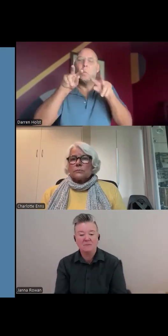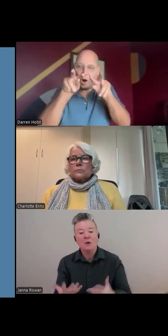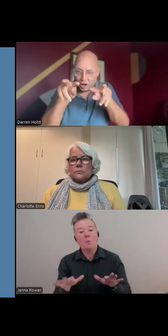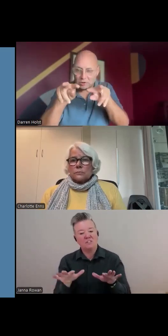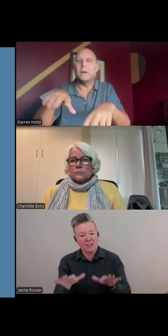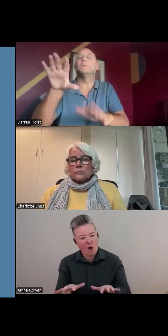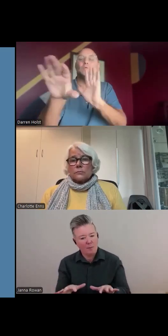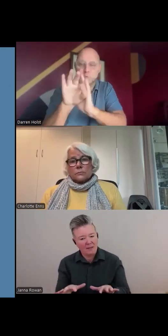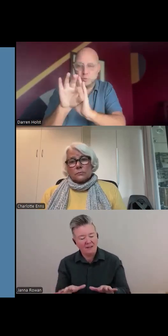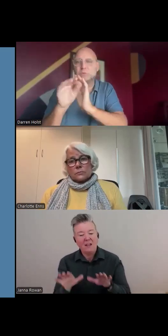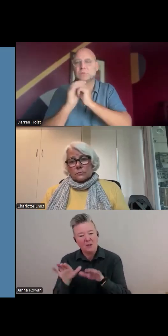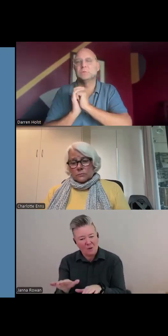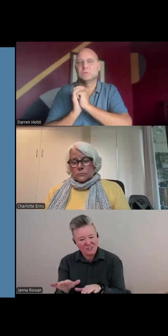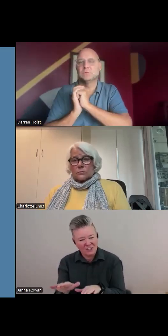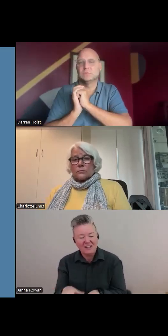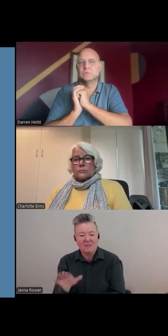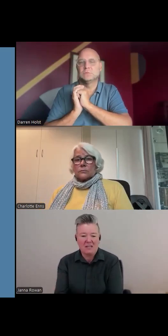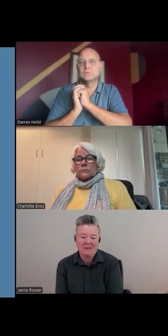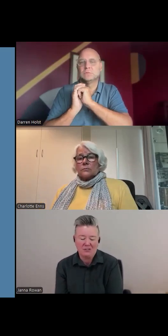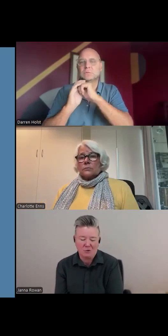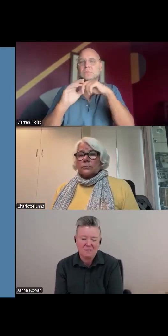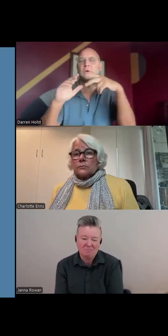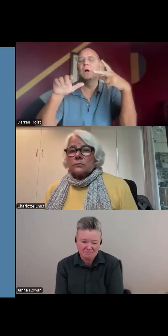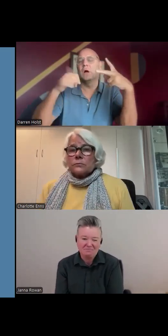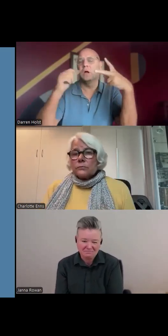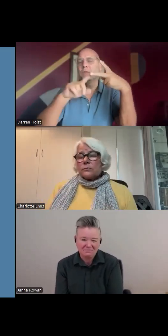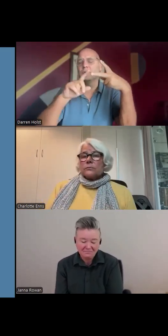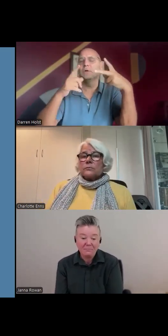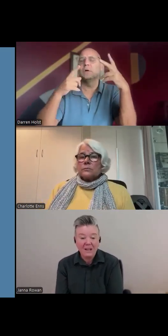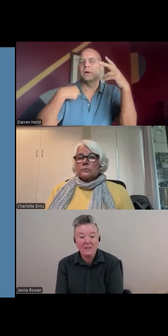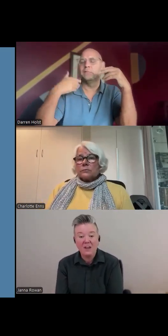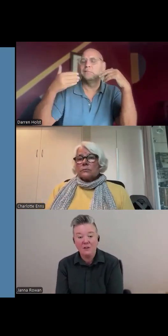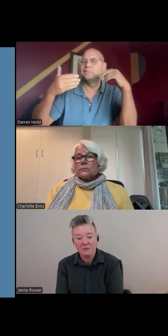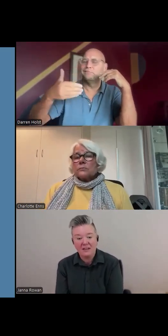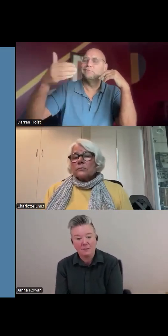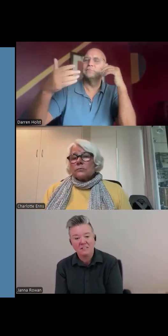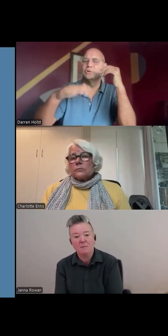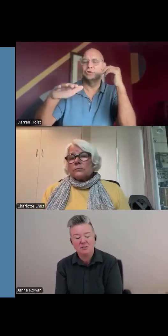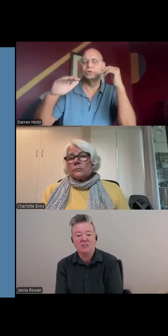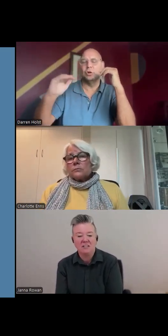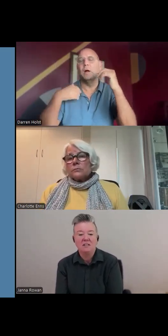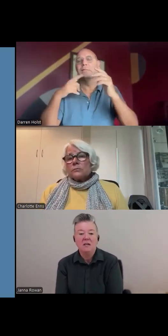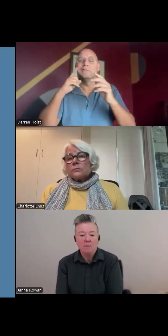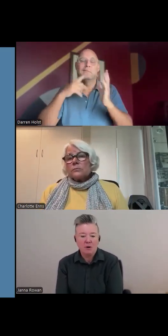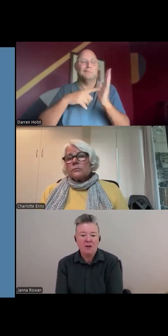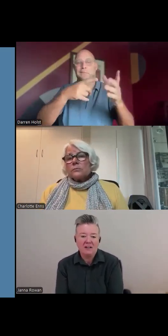that's really right. And then sometimes once they calm a minute, they watch it, they can make that choice. And then the other thing